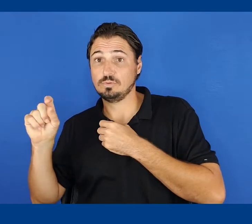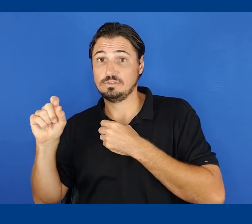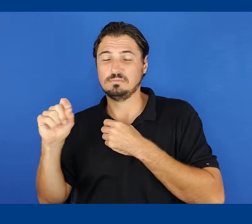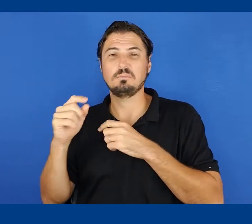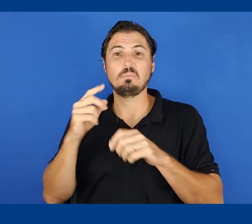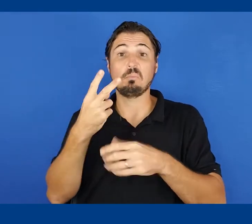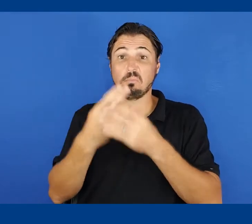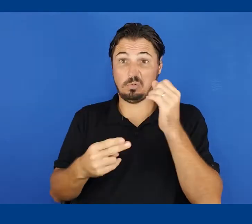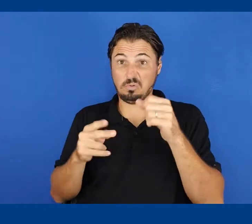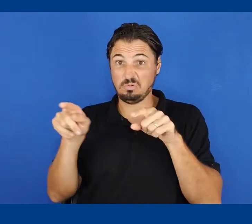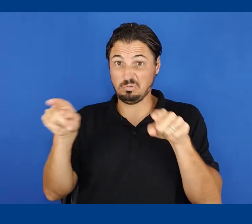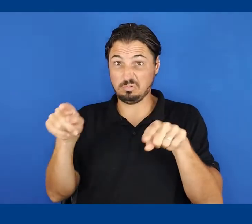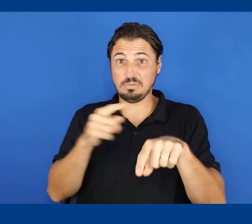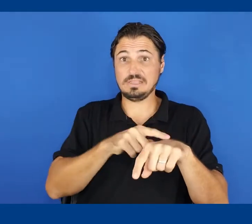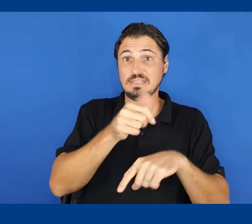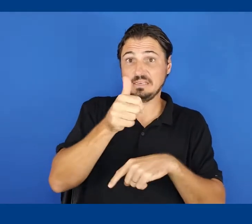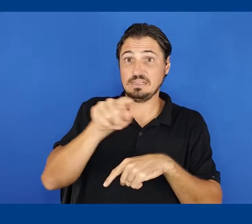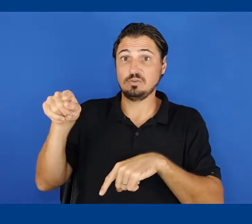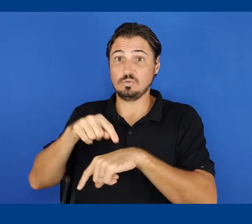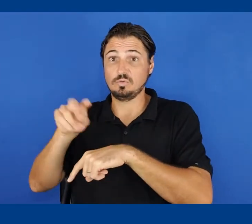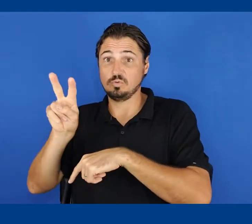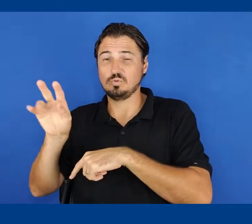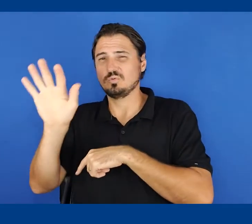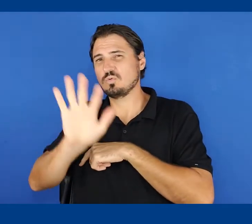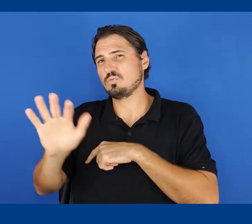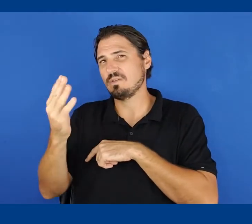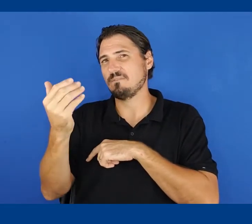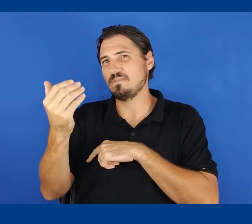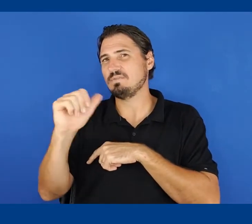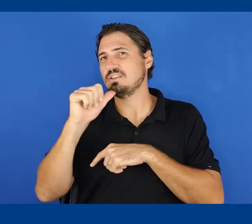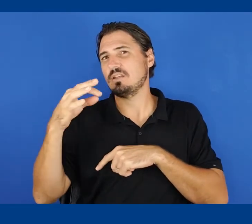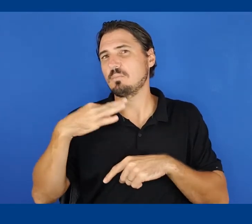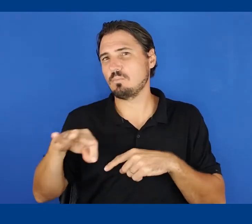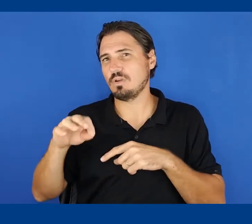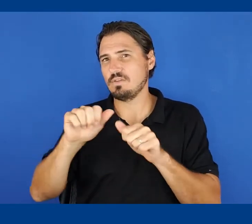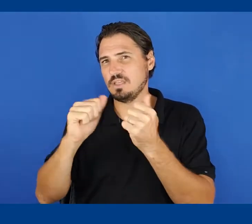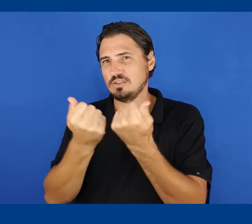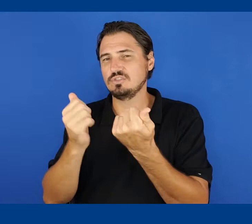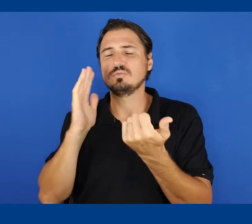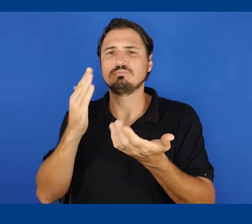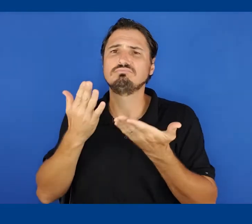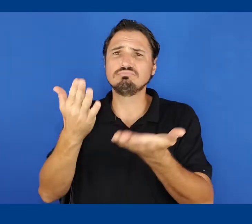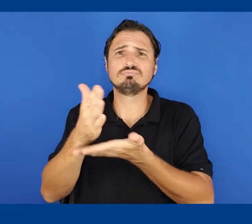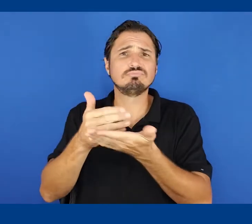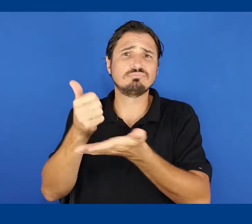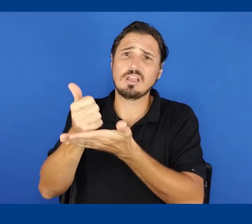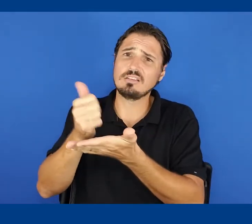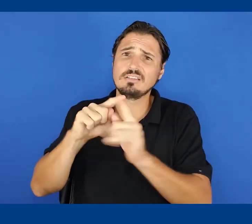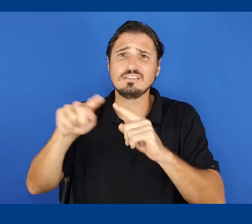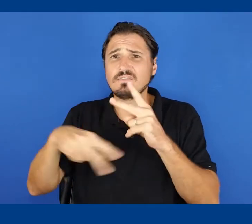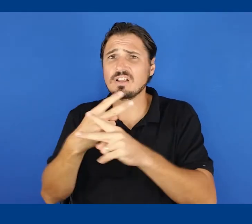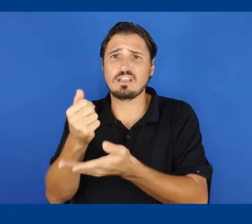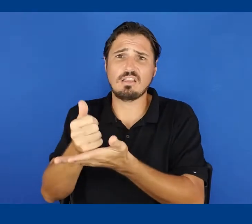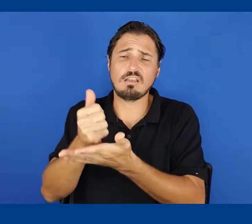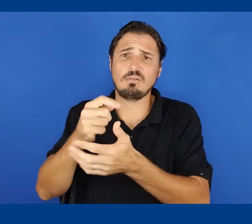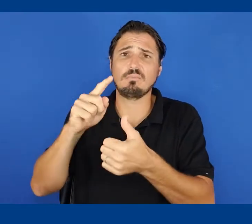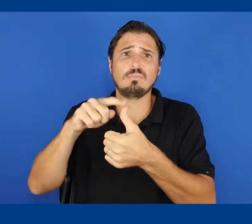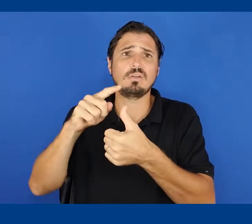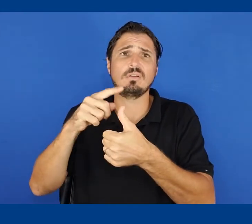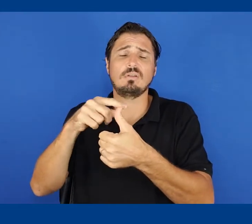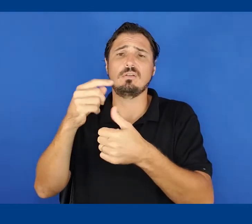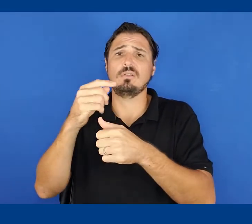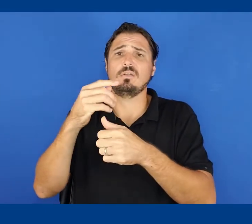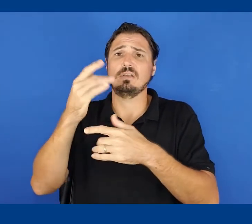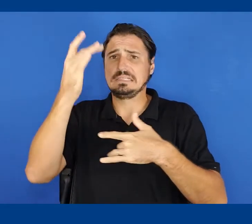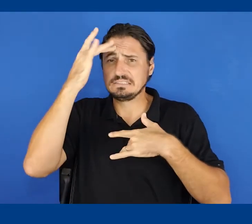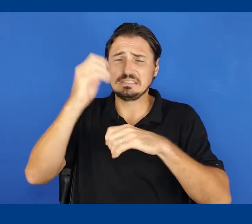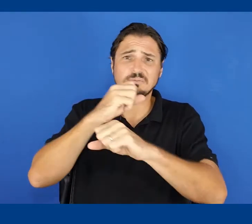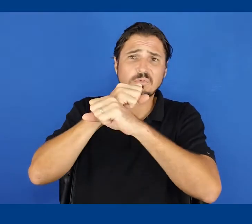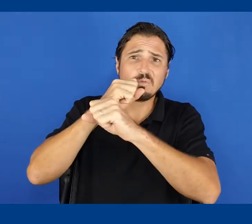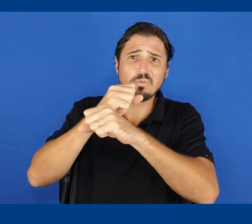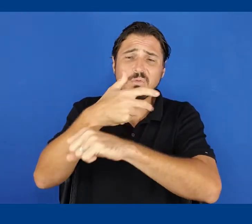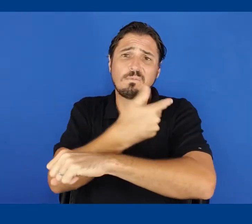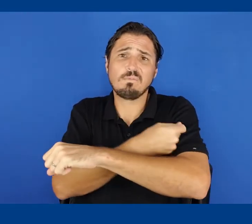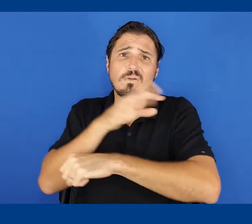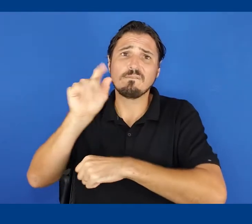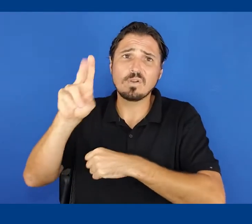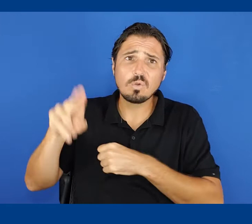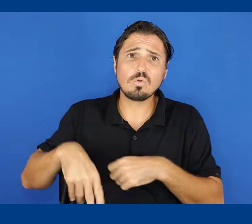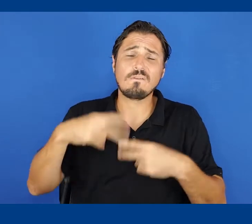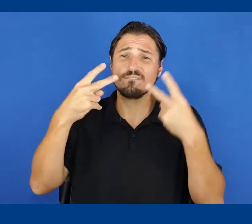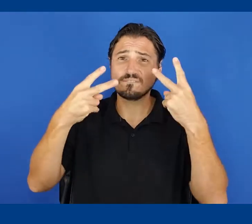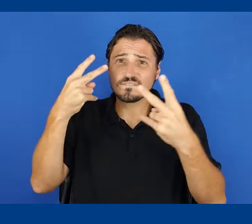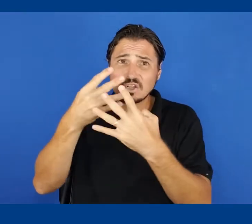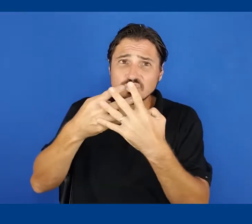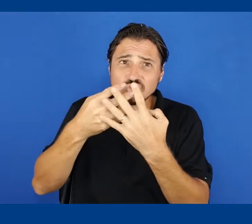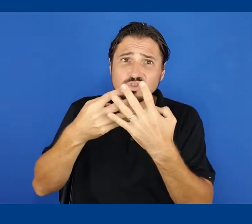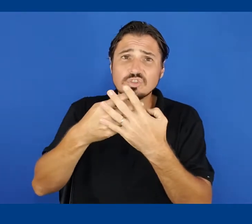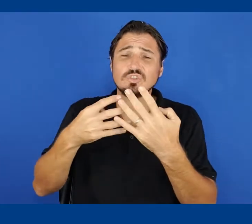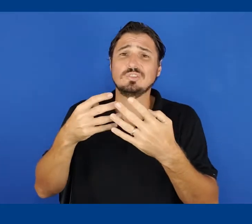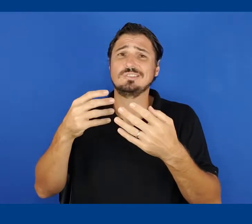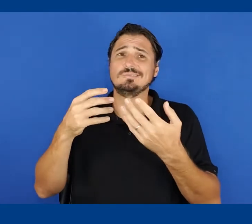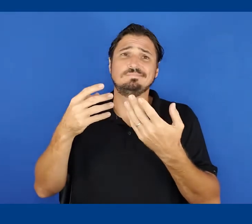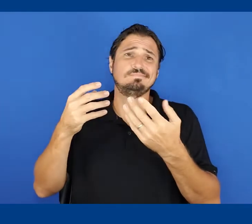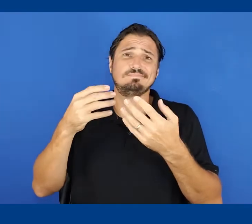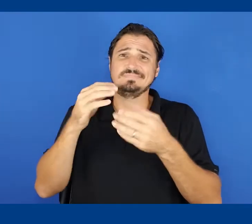Approximately 15 non-profit agencies will offer various services including flu vaccinations, vision screening, hygiene products and more. Face coverings are required